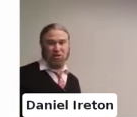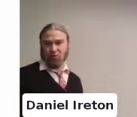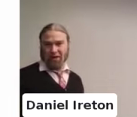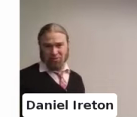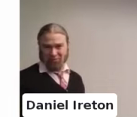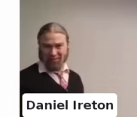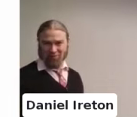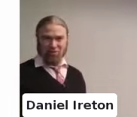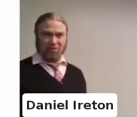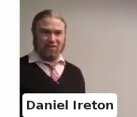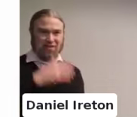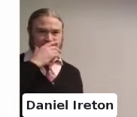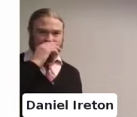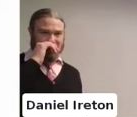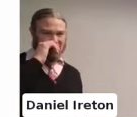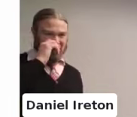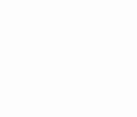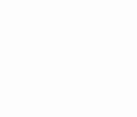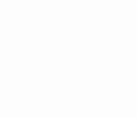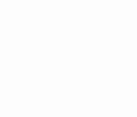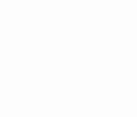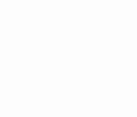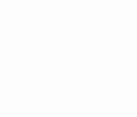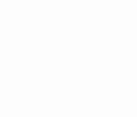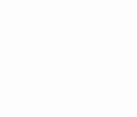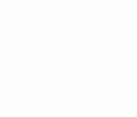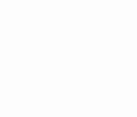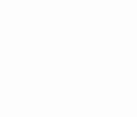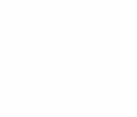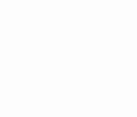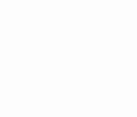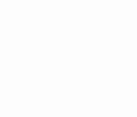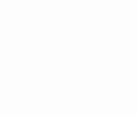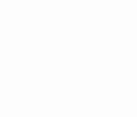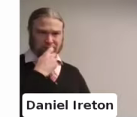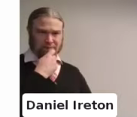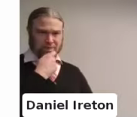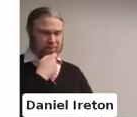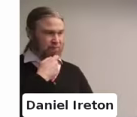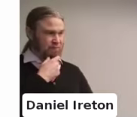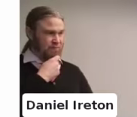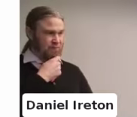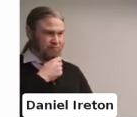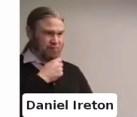Daniel: We would love to just set up something that people can come in and out browse around sit down and play, and no pressure. It's very much like the events. So absolutely love to do it.